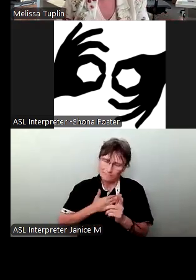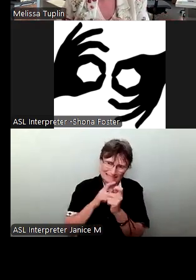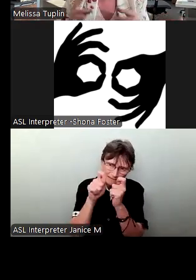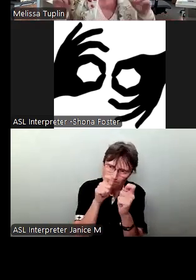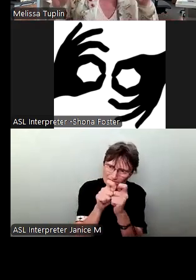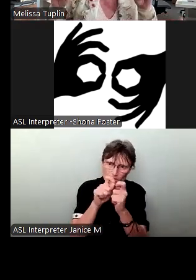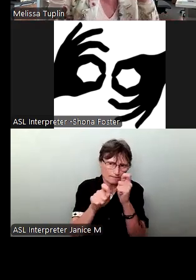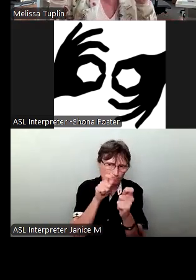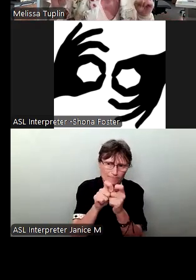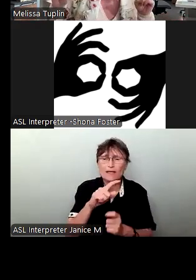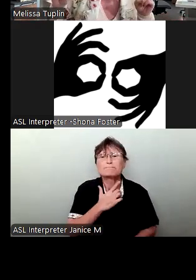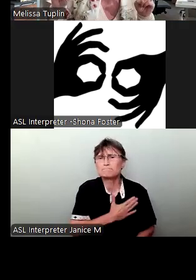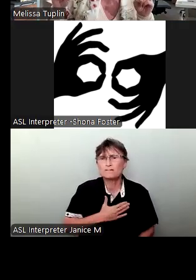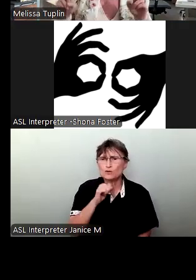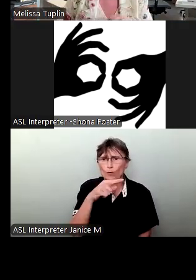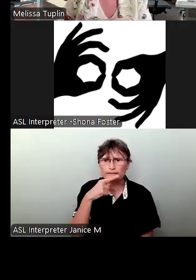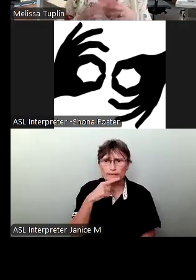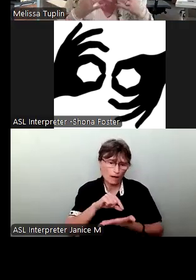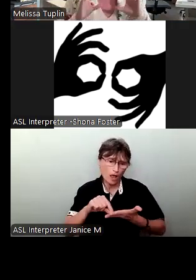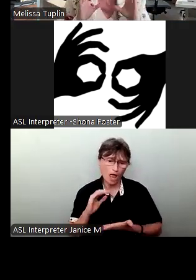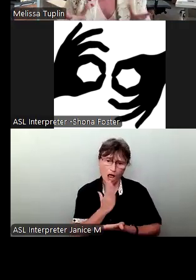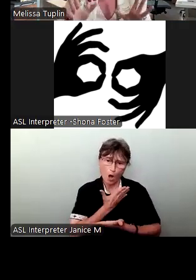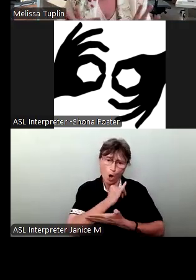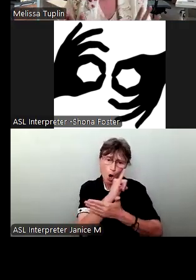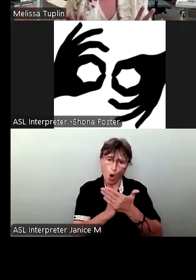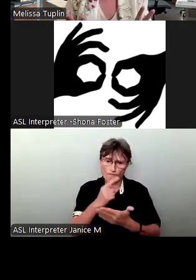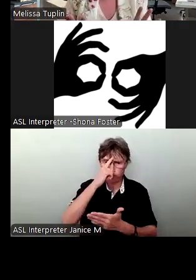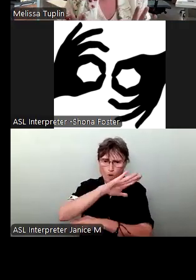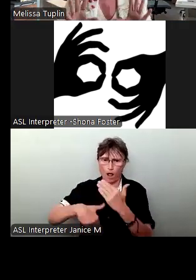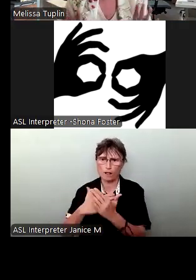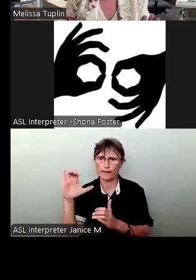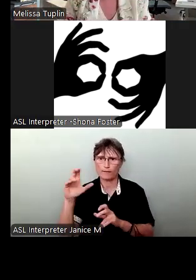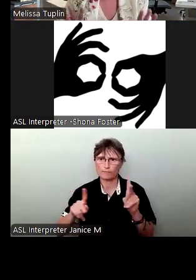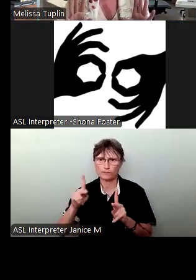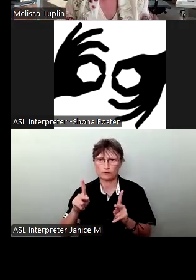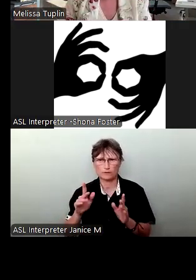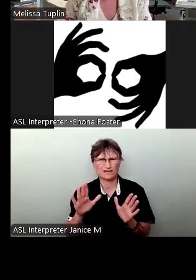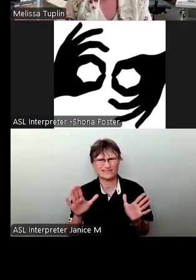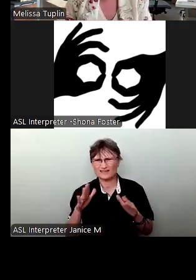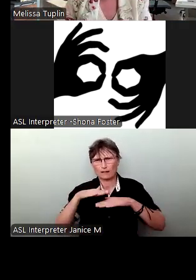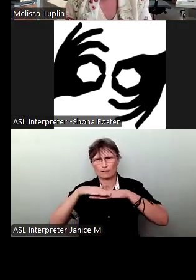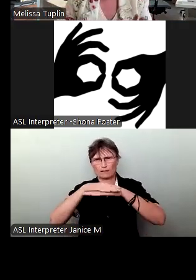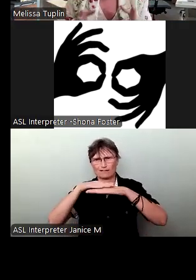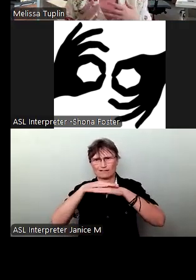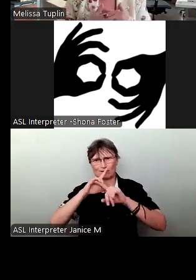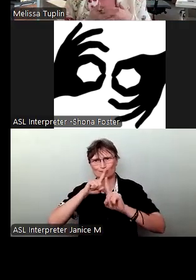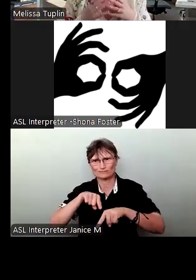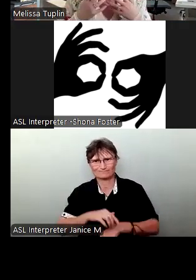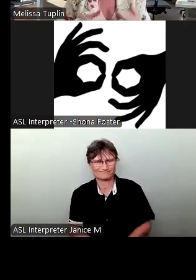work is for all Calgarians. As you described in the Barriers to Access section, we know that you